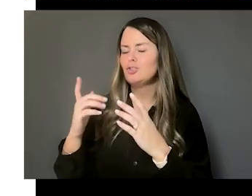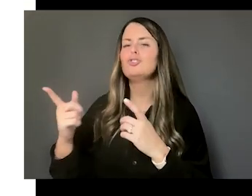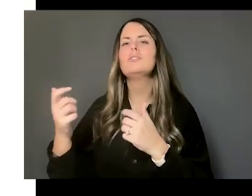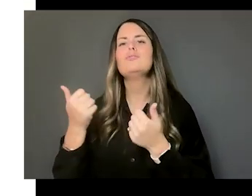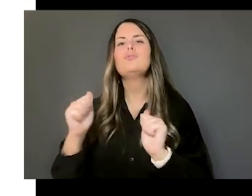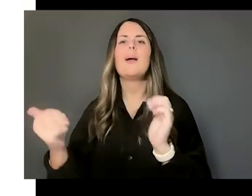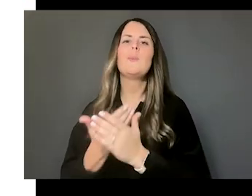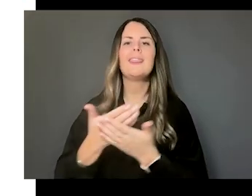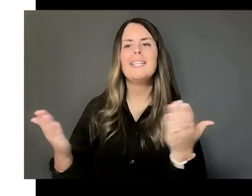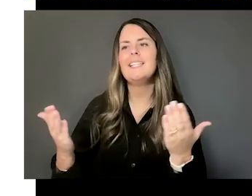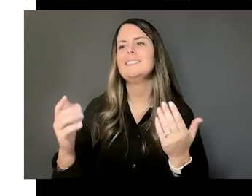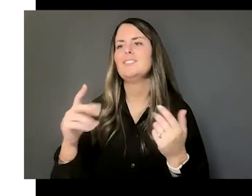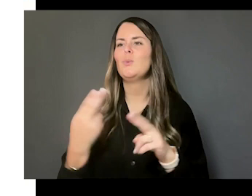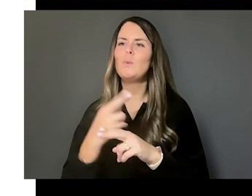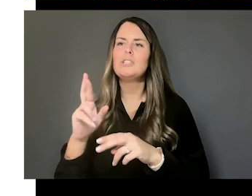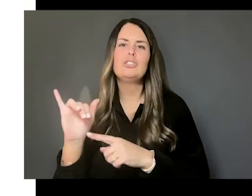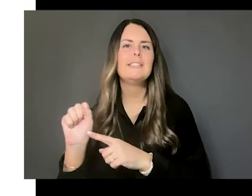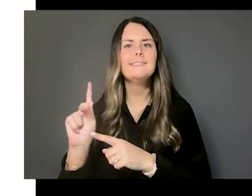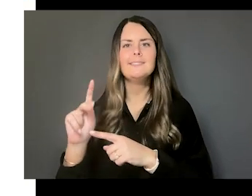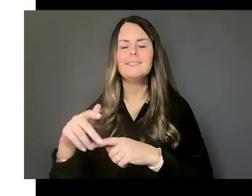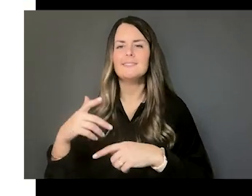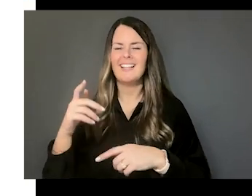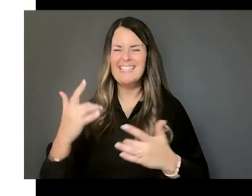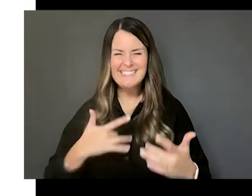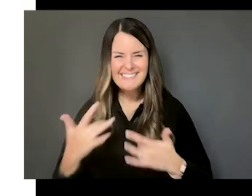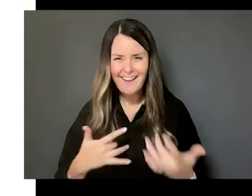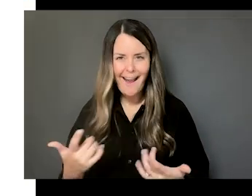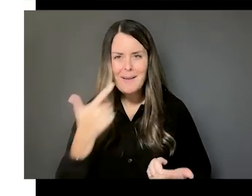risky is exciting because that's what we want them to do.